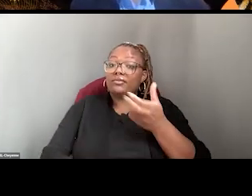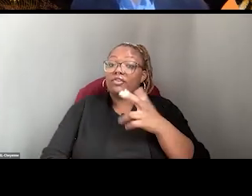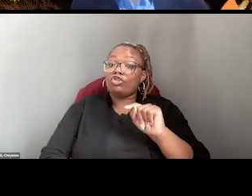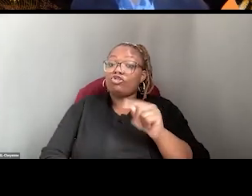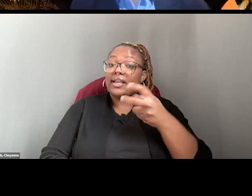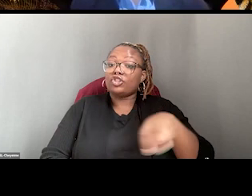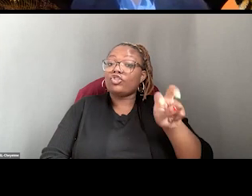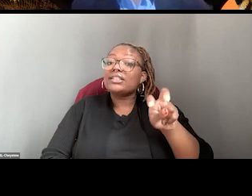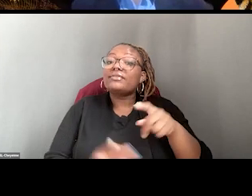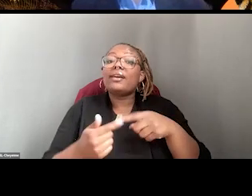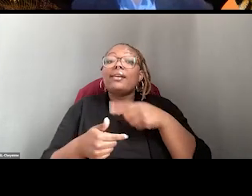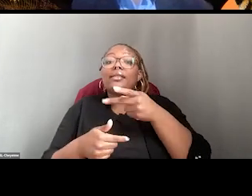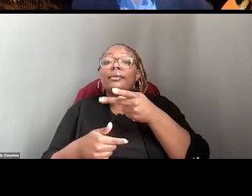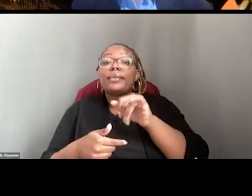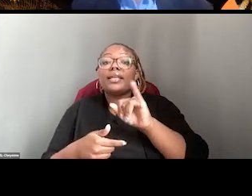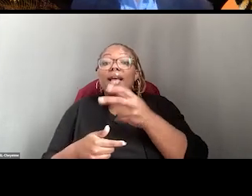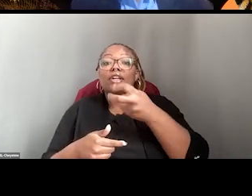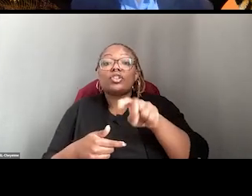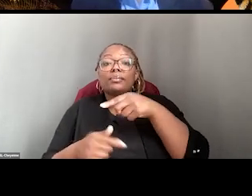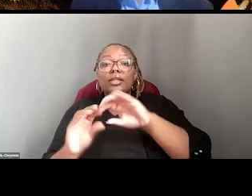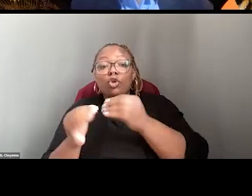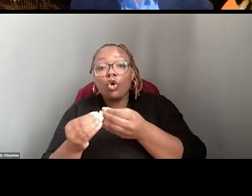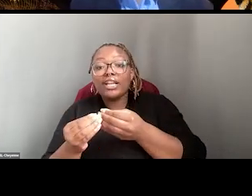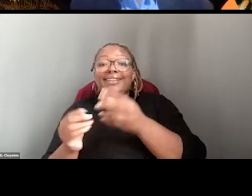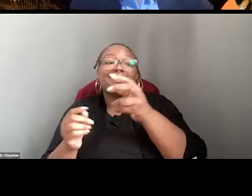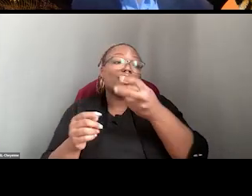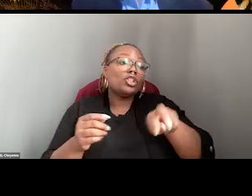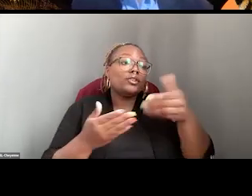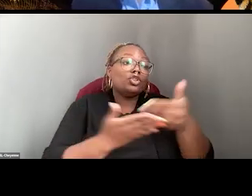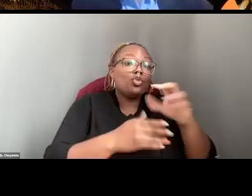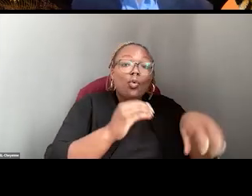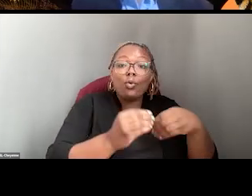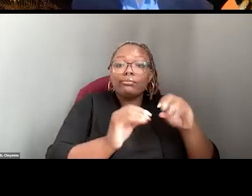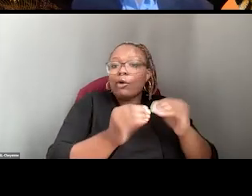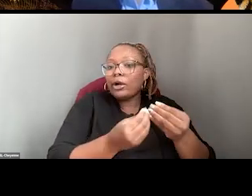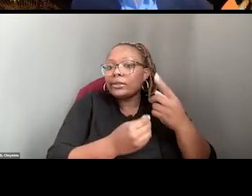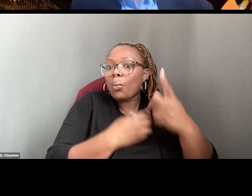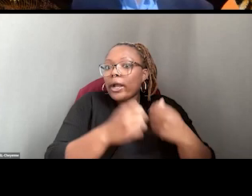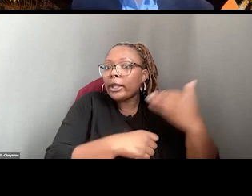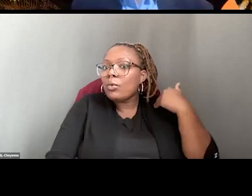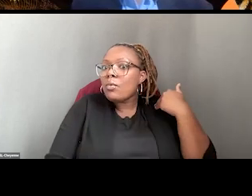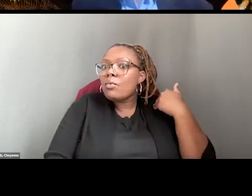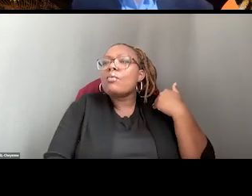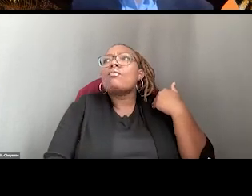to a new organization a year ago." We really should have known about that and the grant should have been transferred well before that.